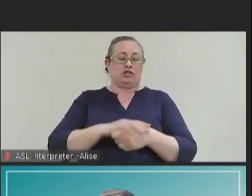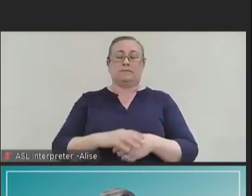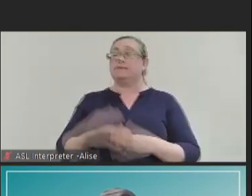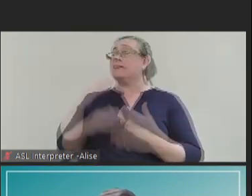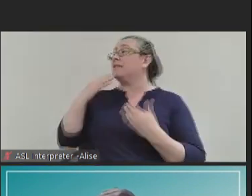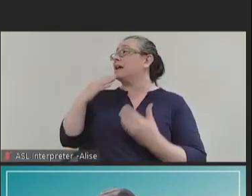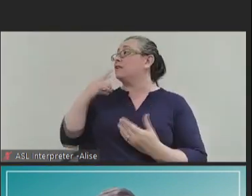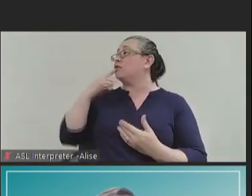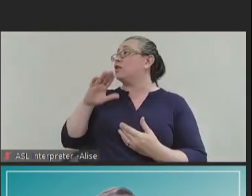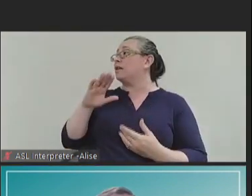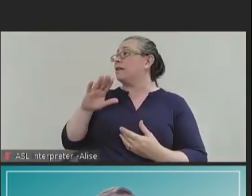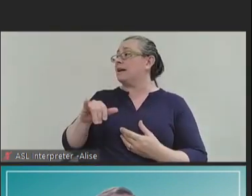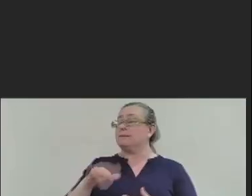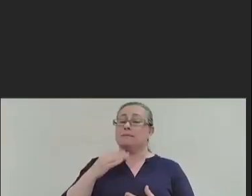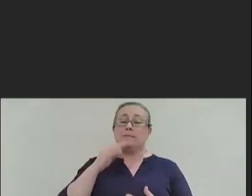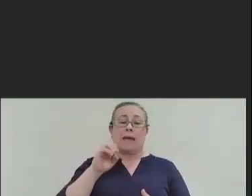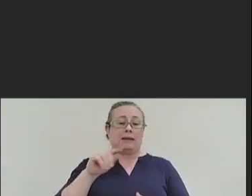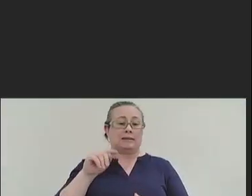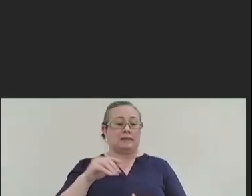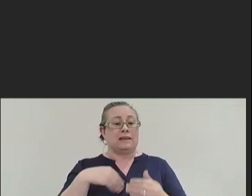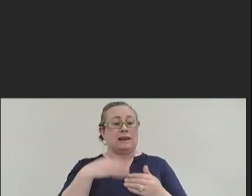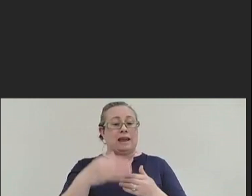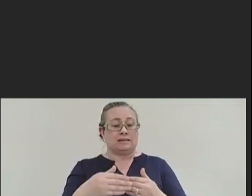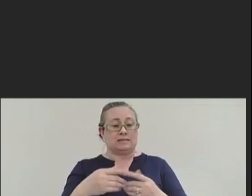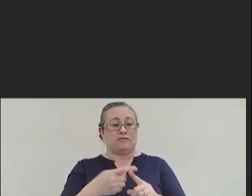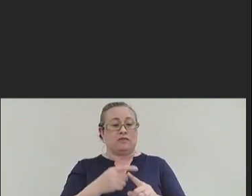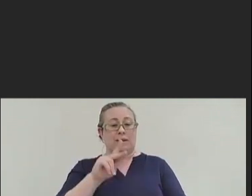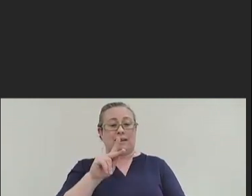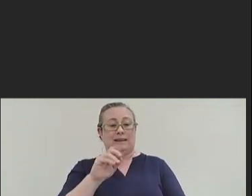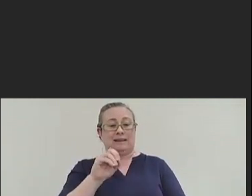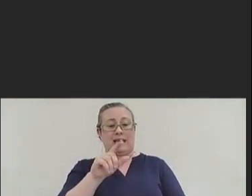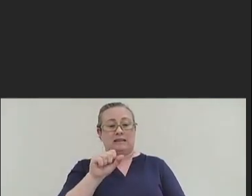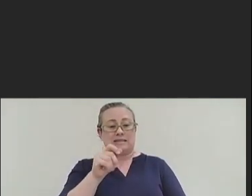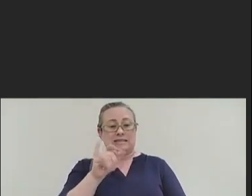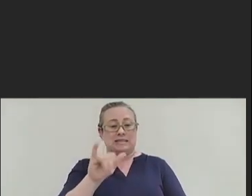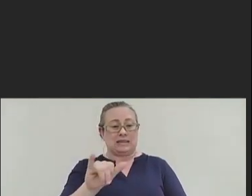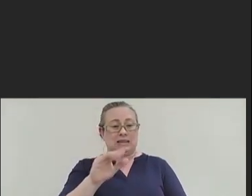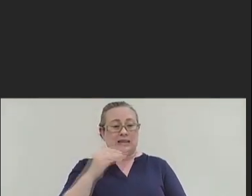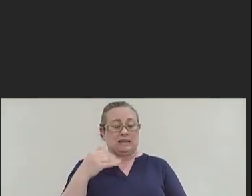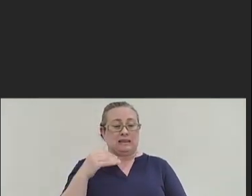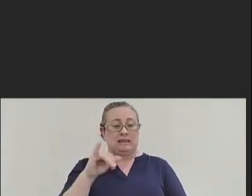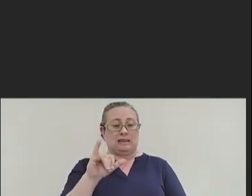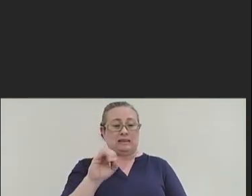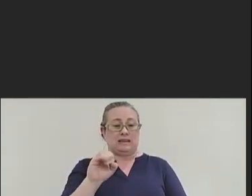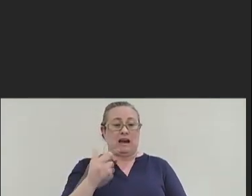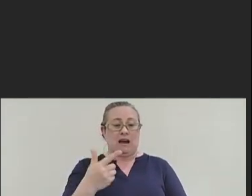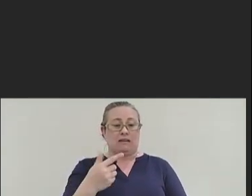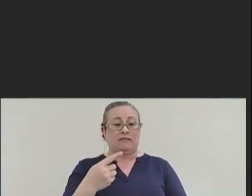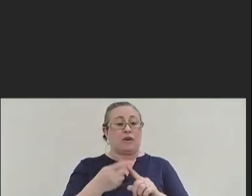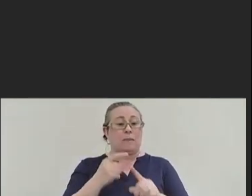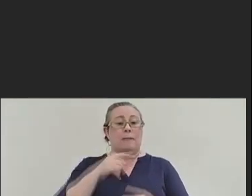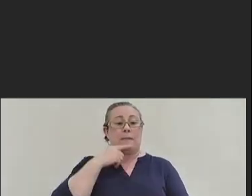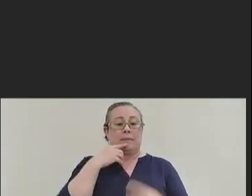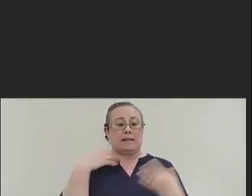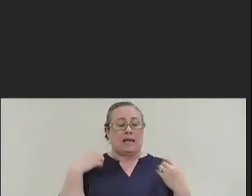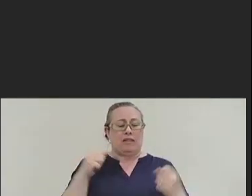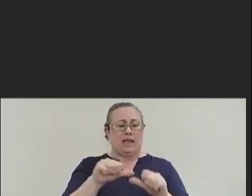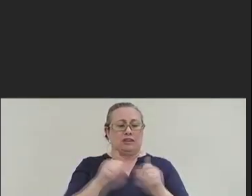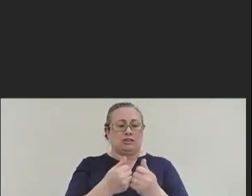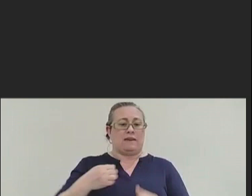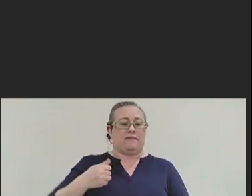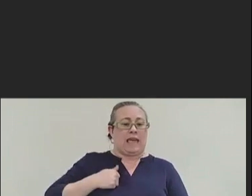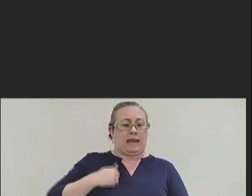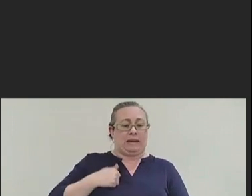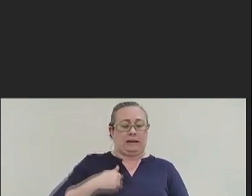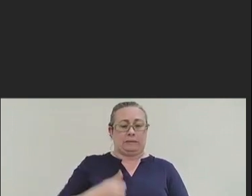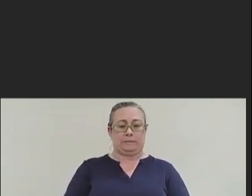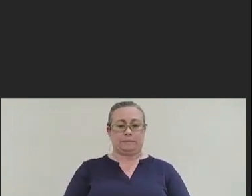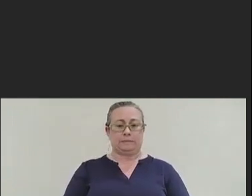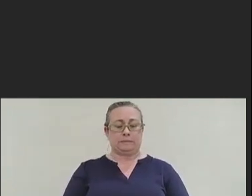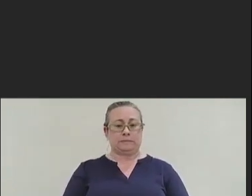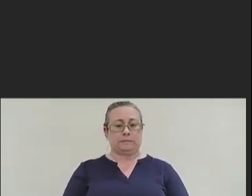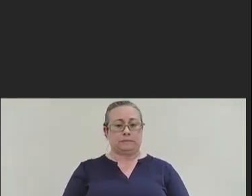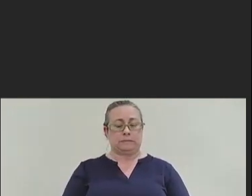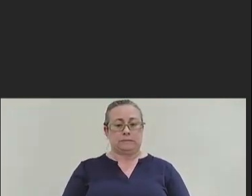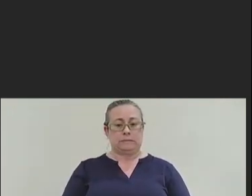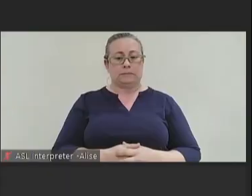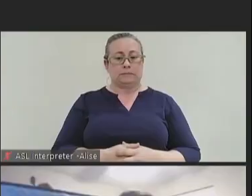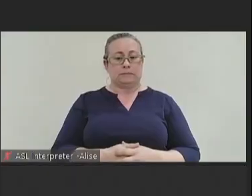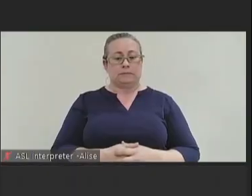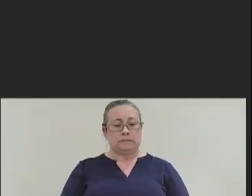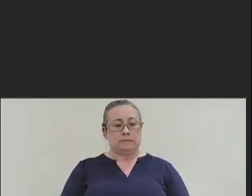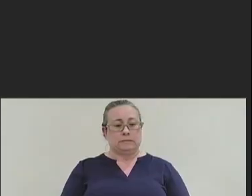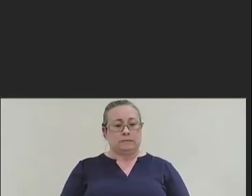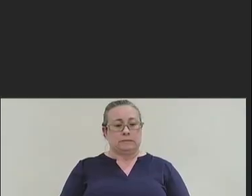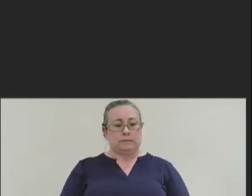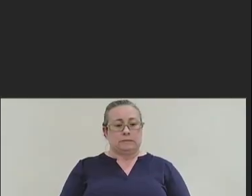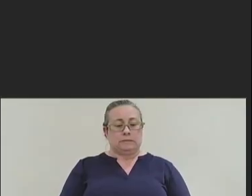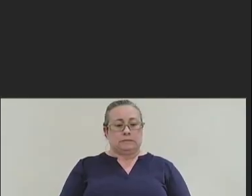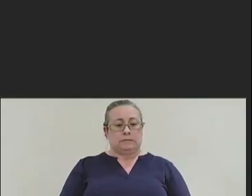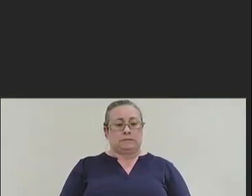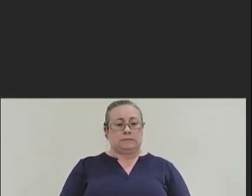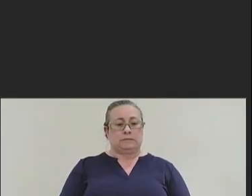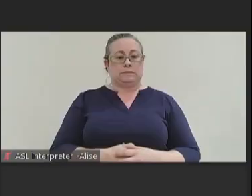Matt. Our next presentation is from Kelsey Young from the Public Health Agency of Canada.